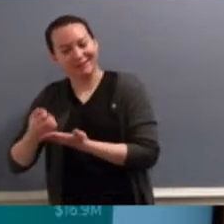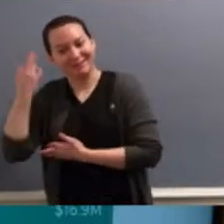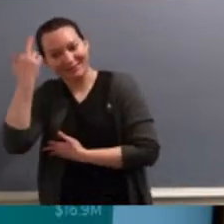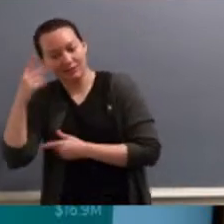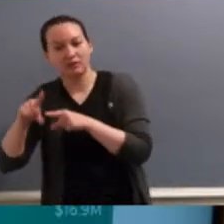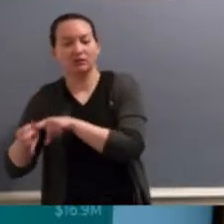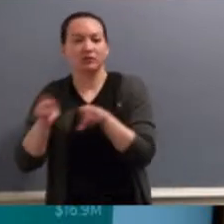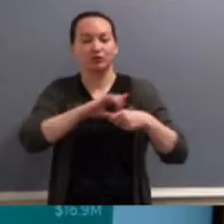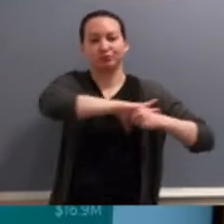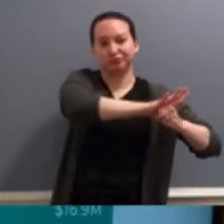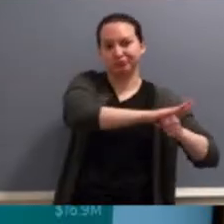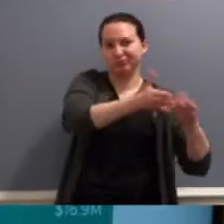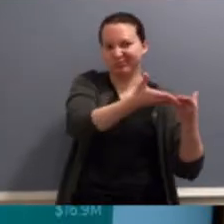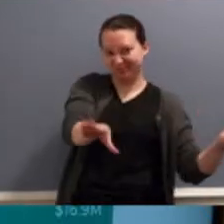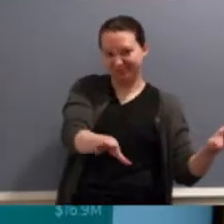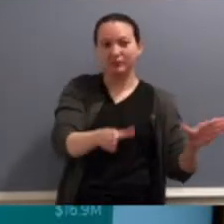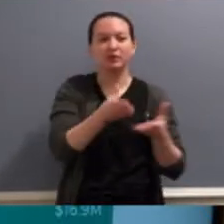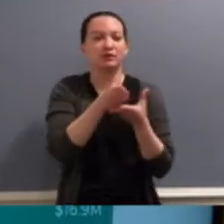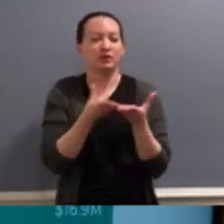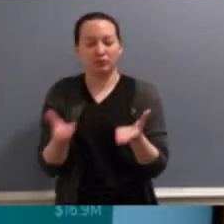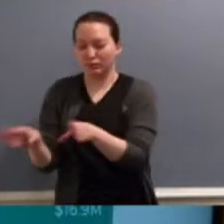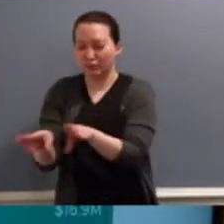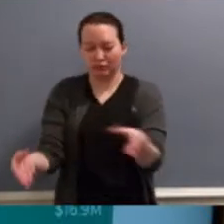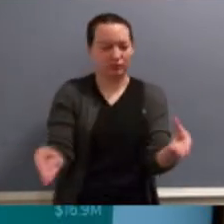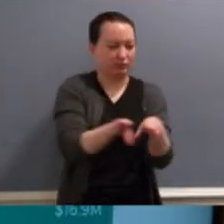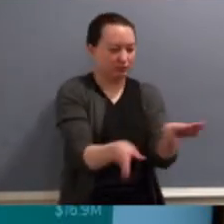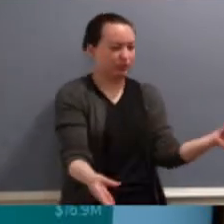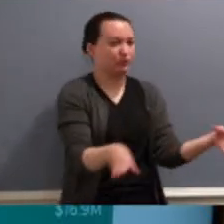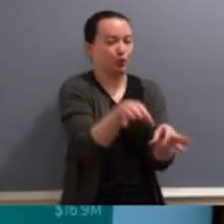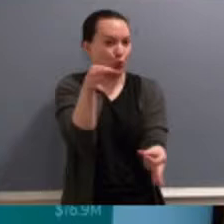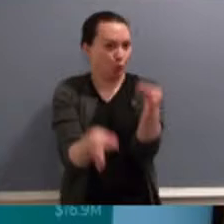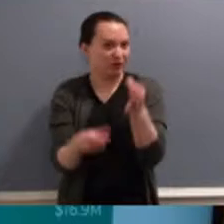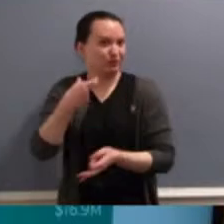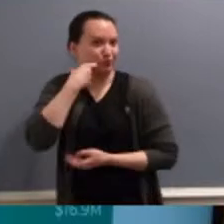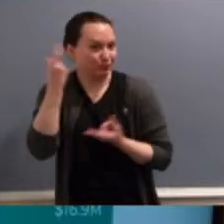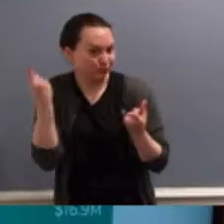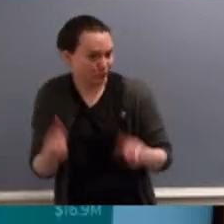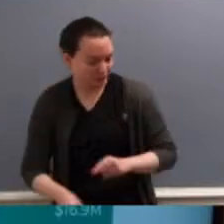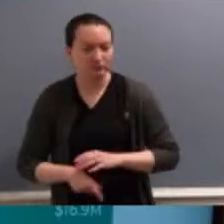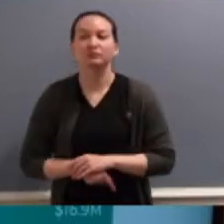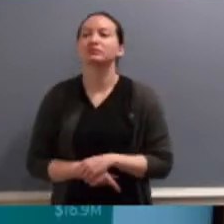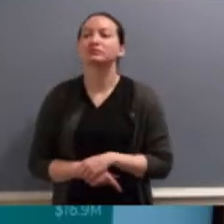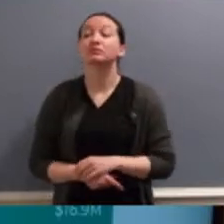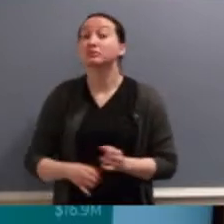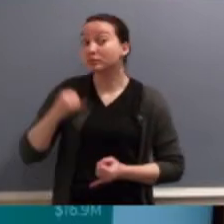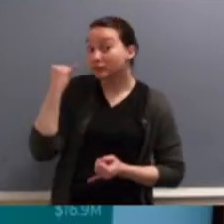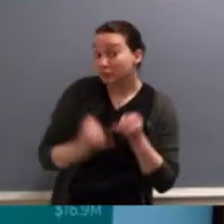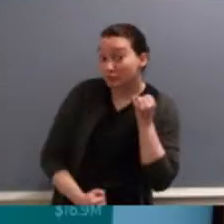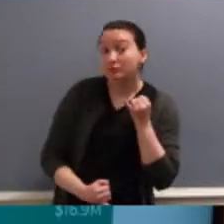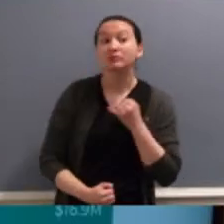pandemic whole with some closure of the courts in recent years and then finally falling interest in